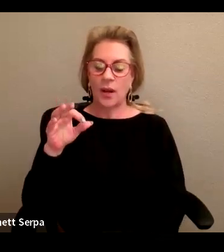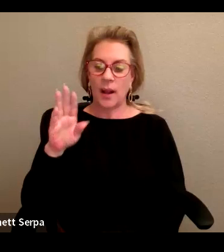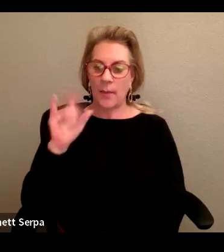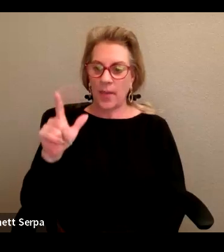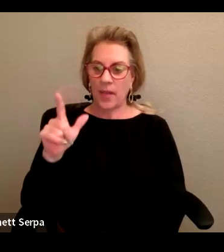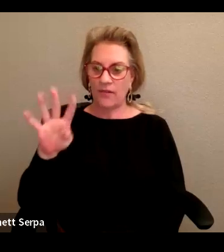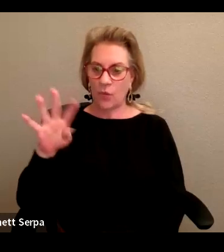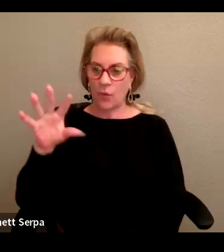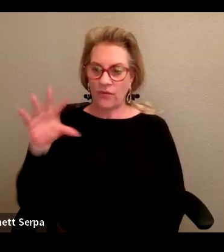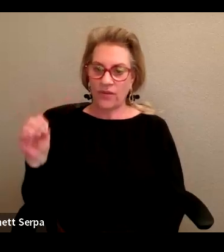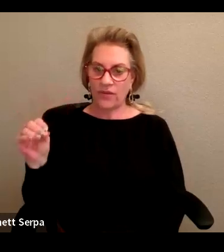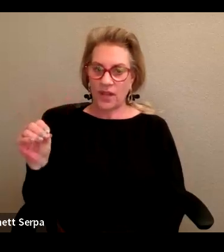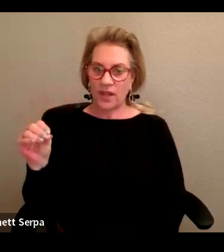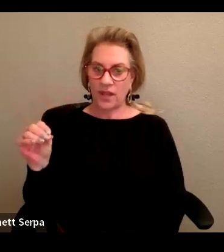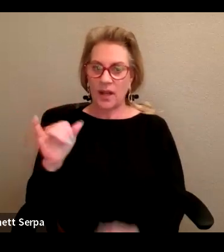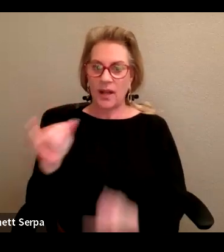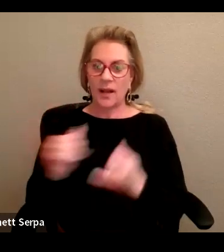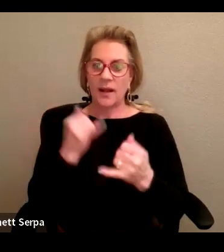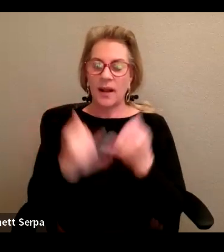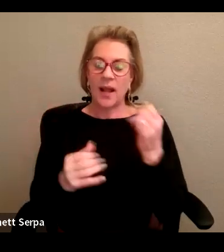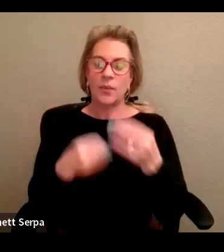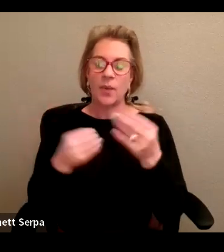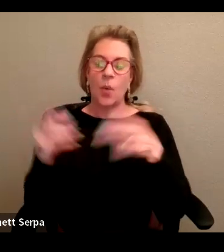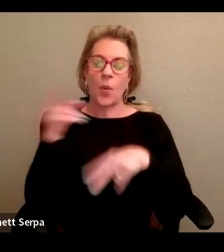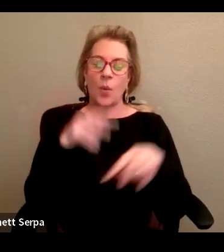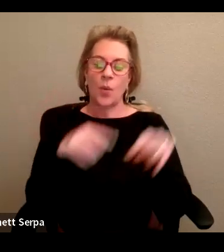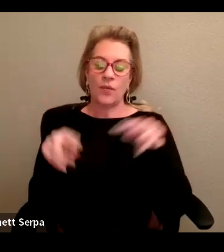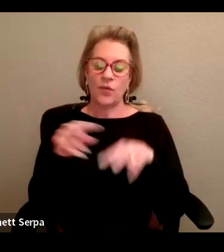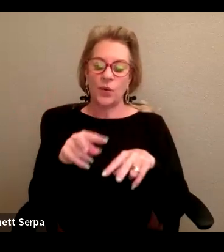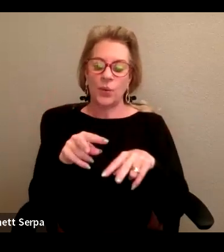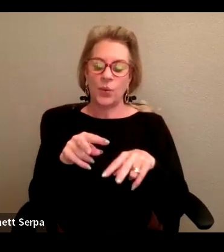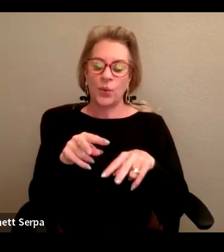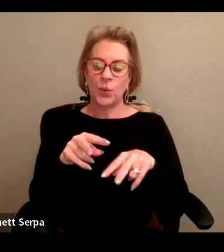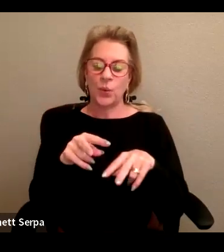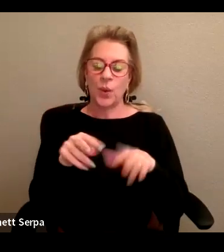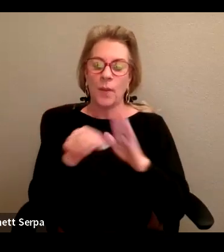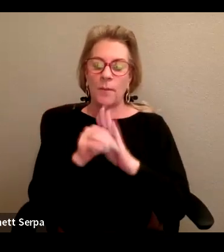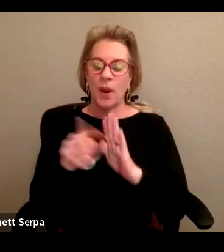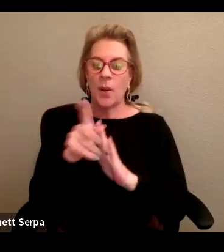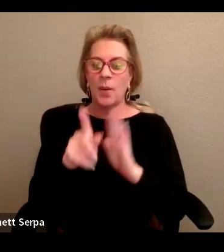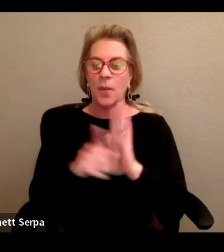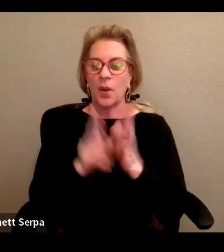and finally they provide an overview of model policies regarding the collection